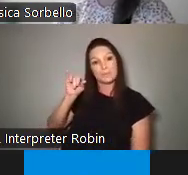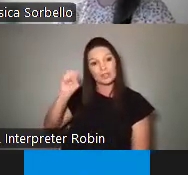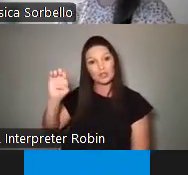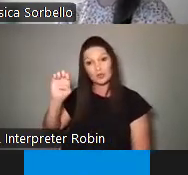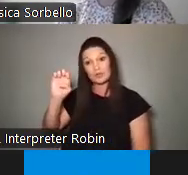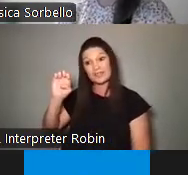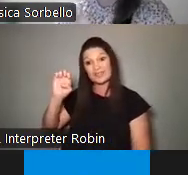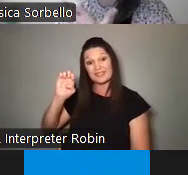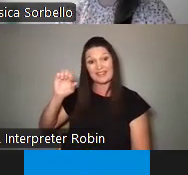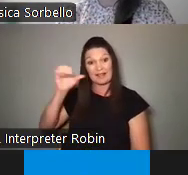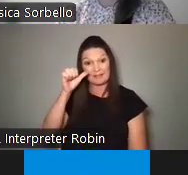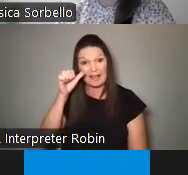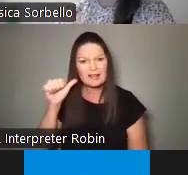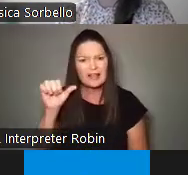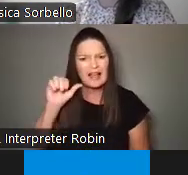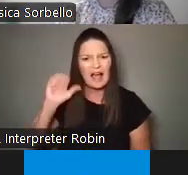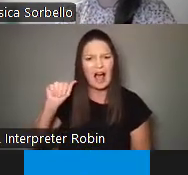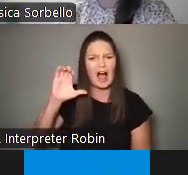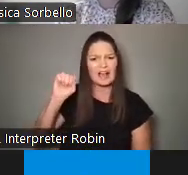How do we word that to practice